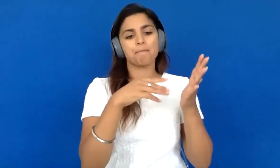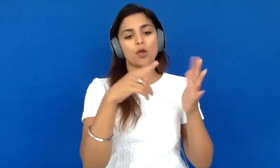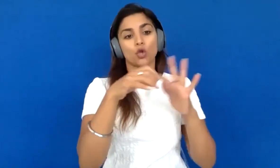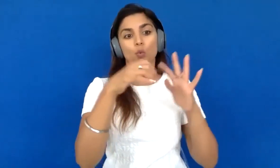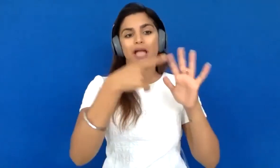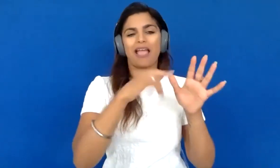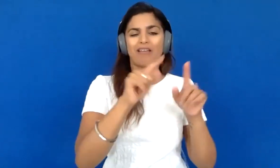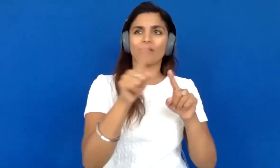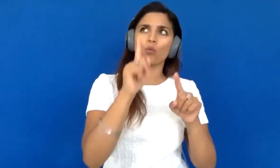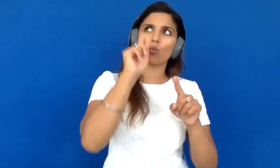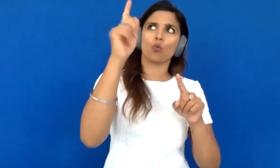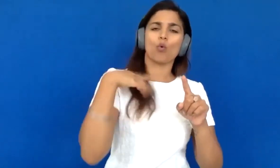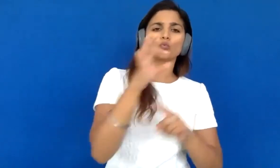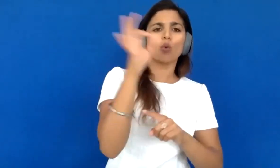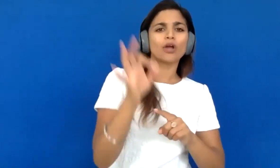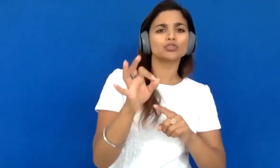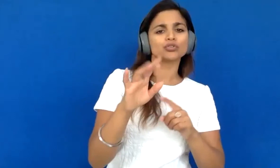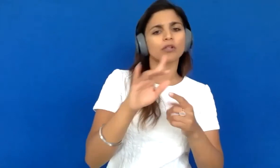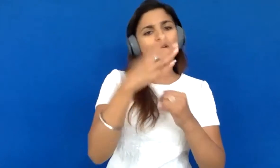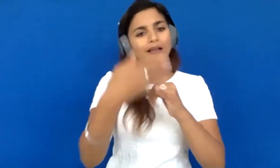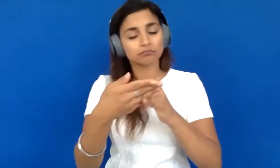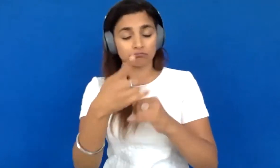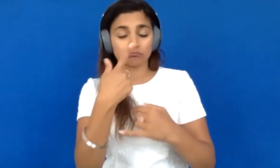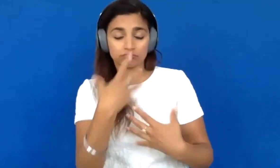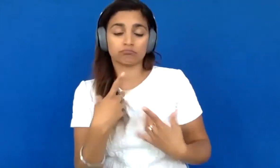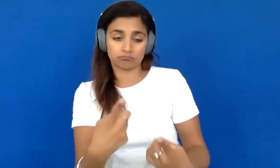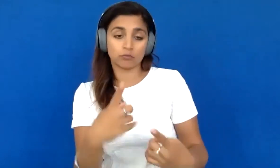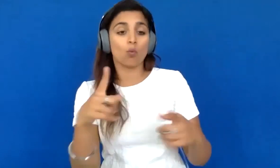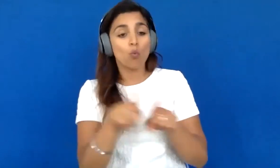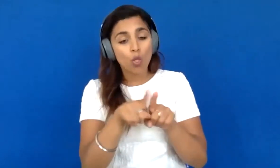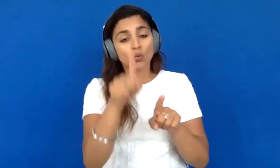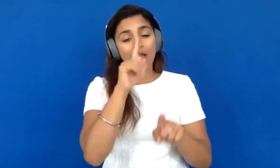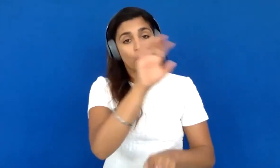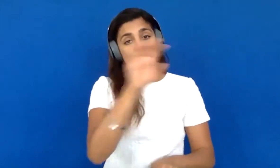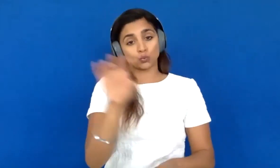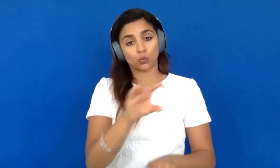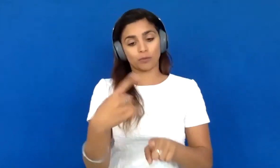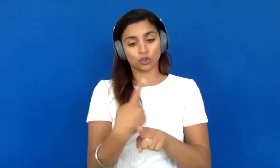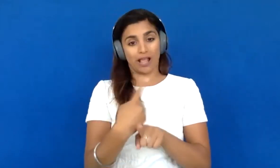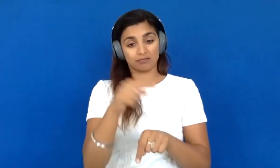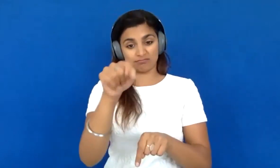session you can also ask questions by writing in the zoom chat and welcome to